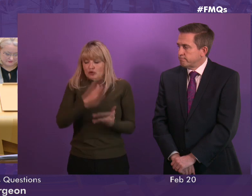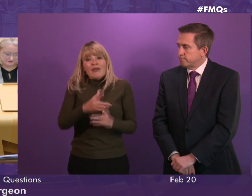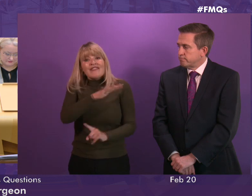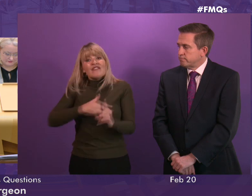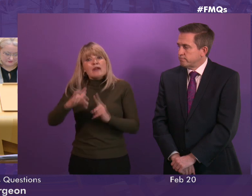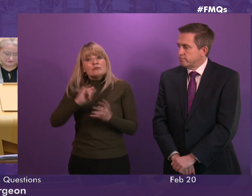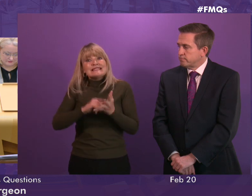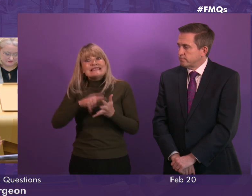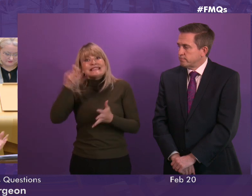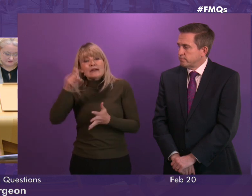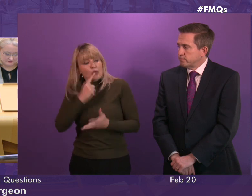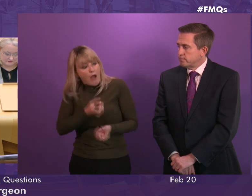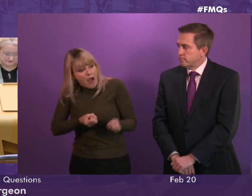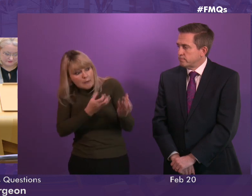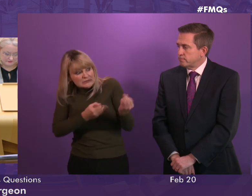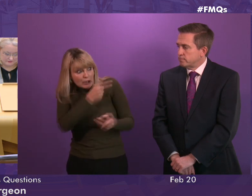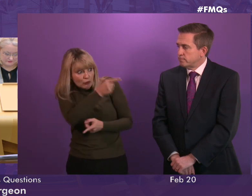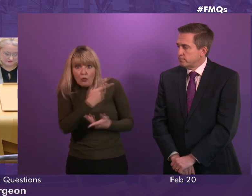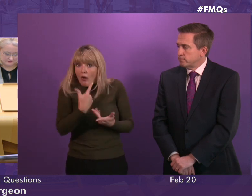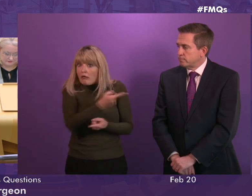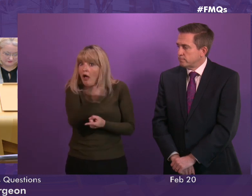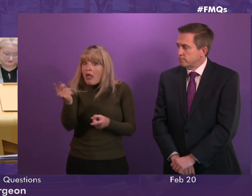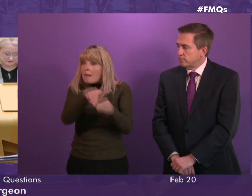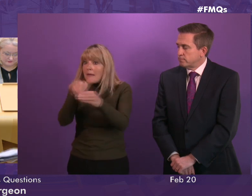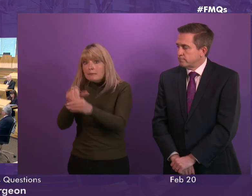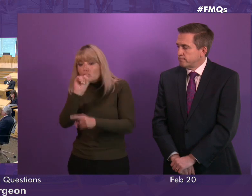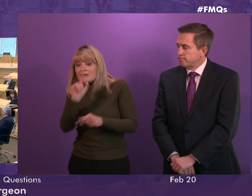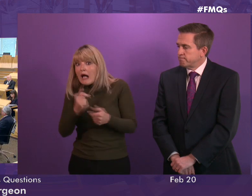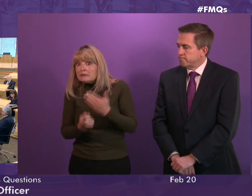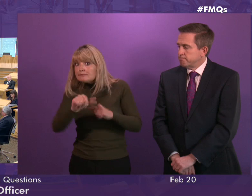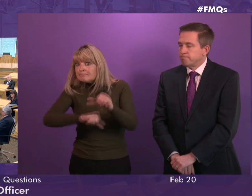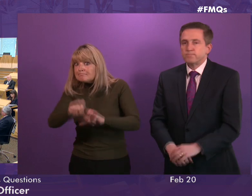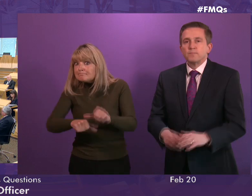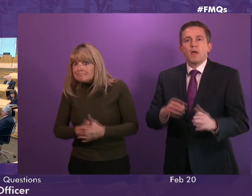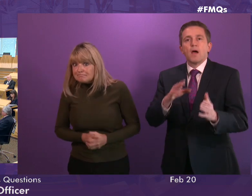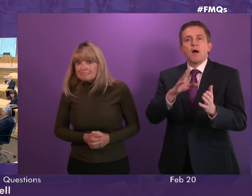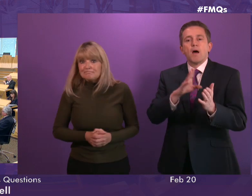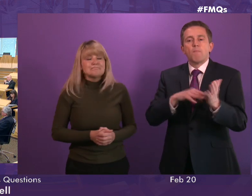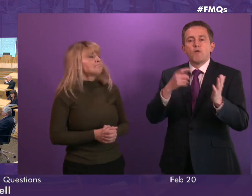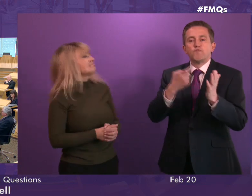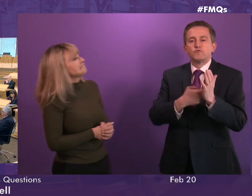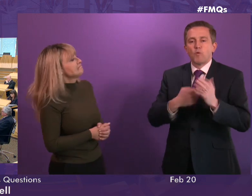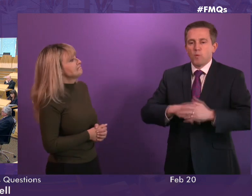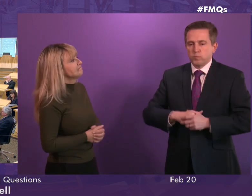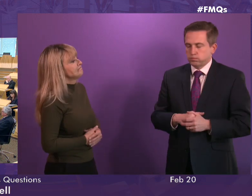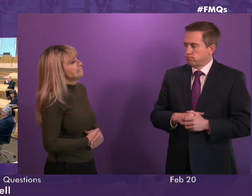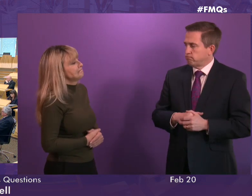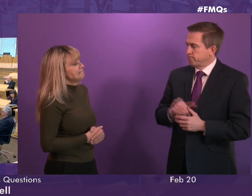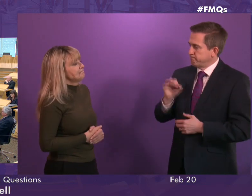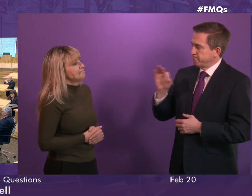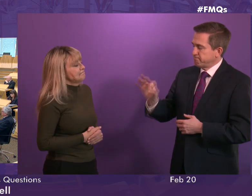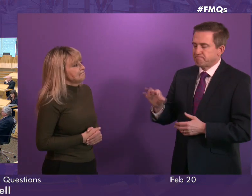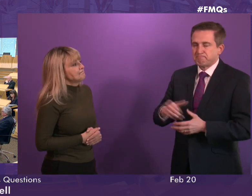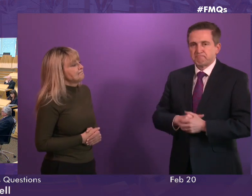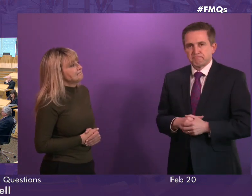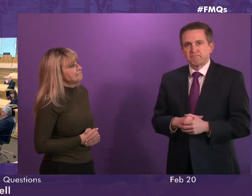to keep Annabelle Ewing and others who have an interest updated. Mark Ruskell (Mid Scotland and Fife) (Green): As the First Minister has just heard, the